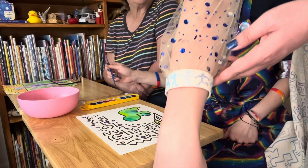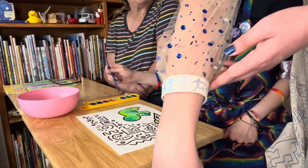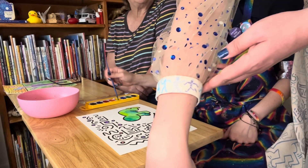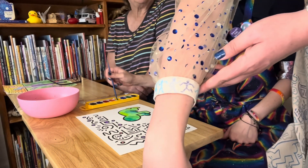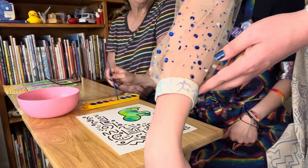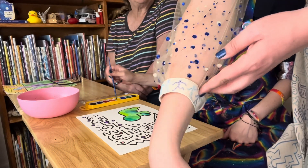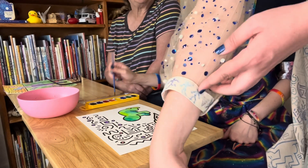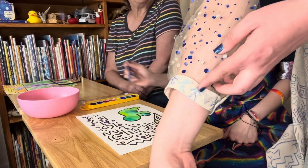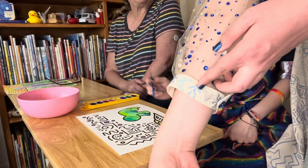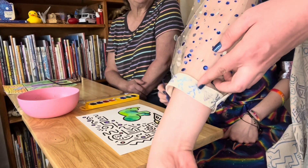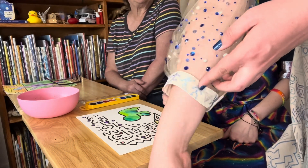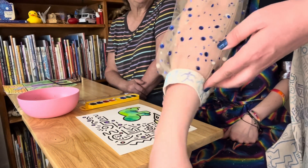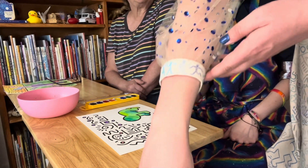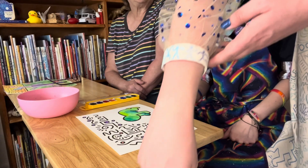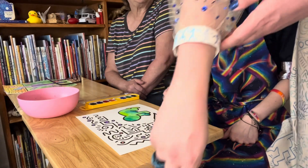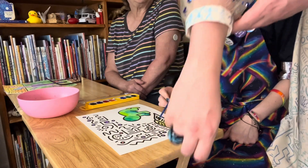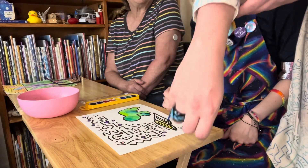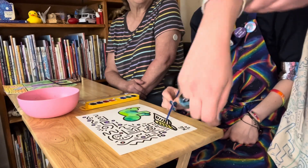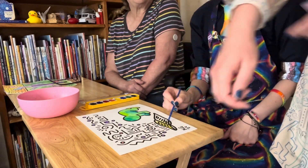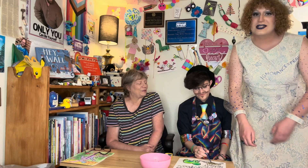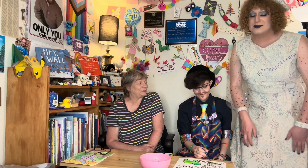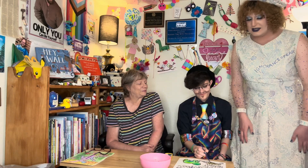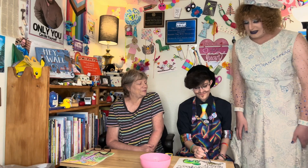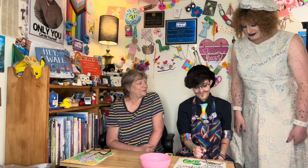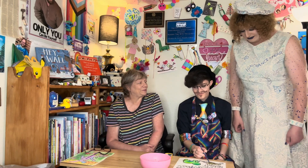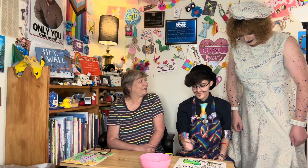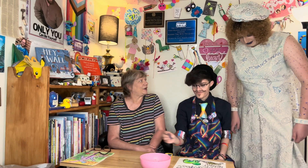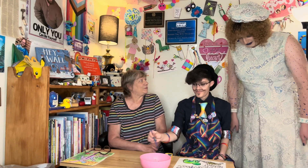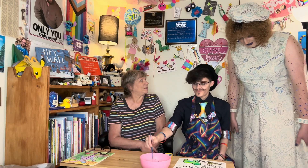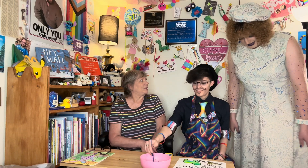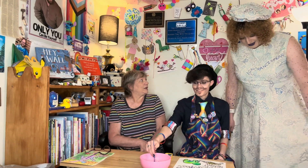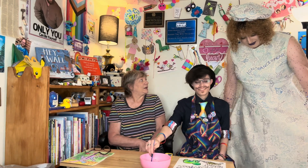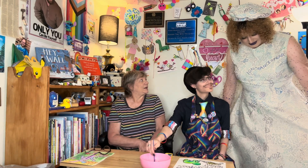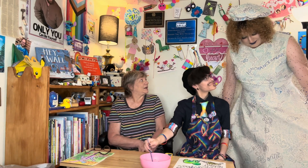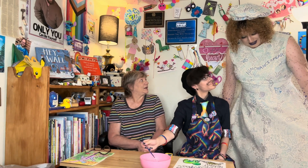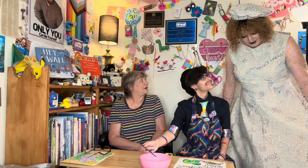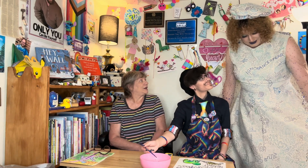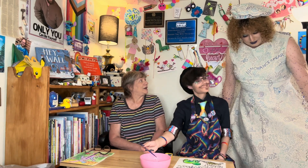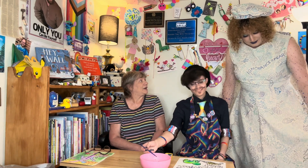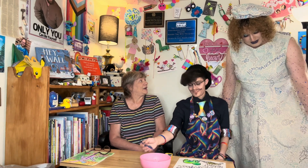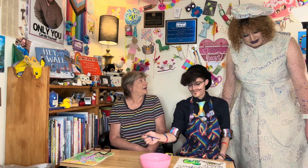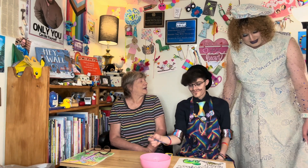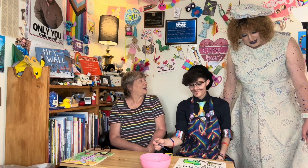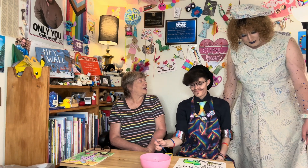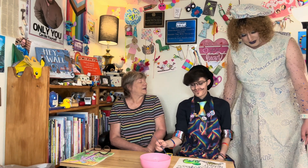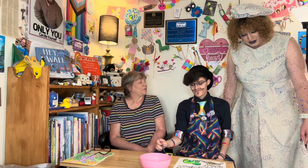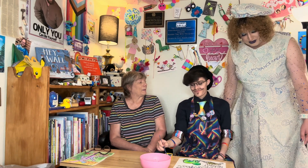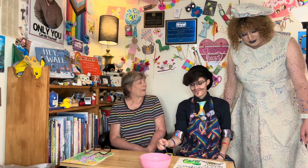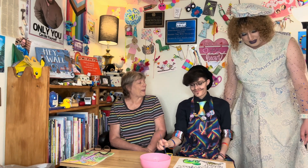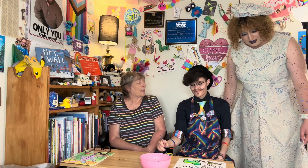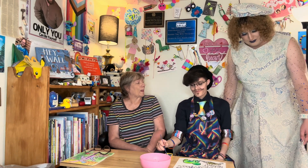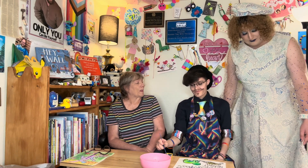the cuffs, too. CALI: Pretty nice, pretty nice. Yeah, it was inspired by our two books today. Which the